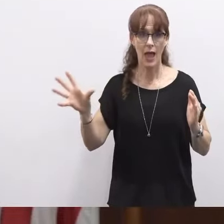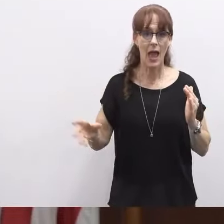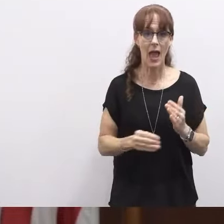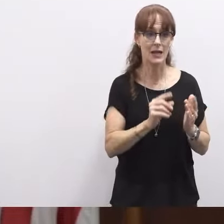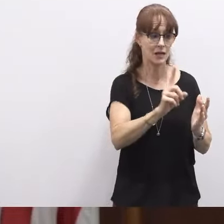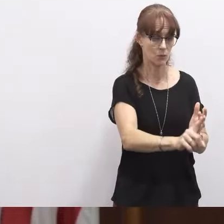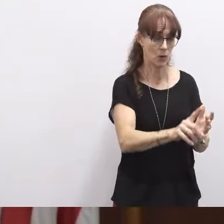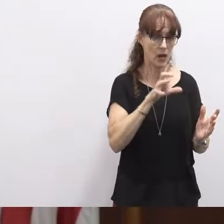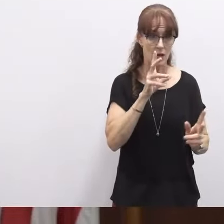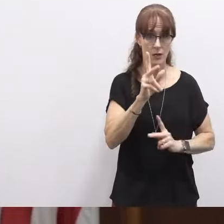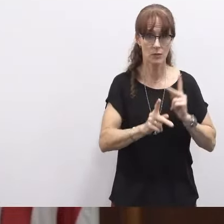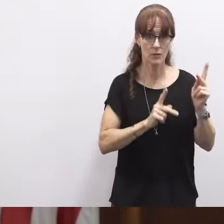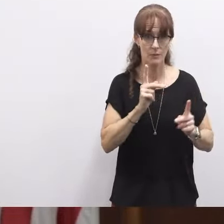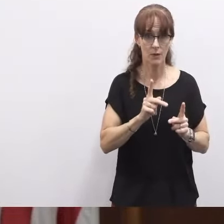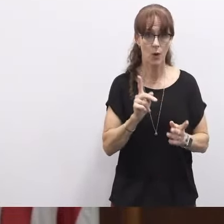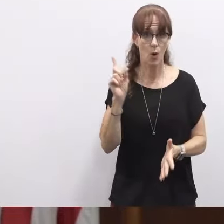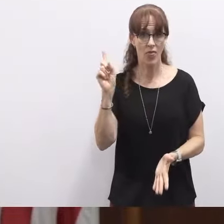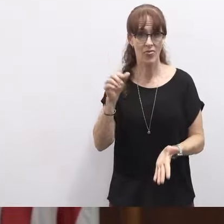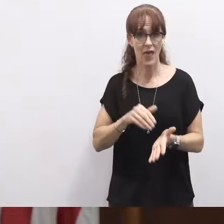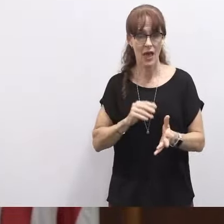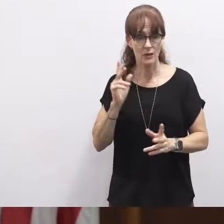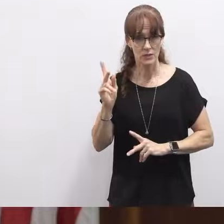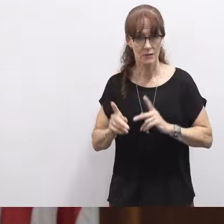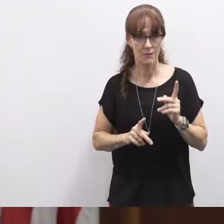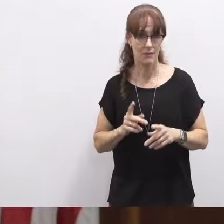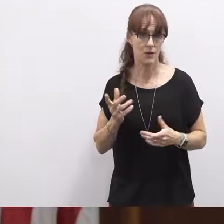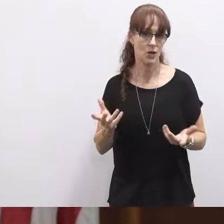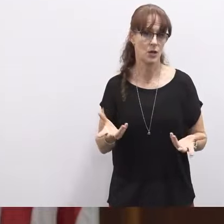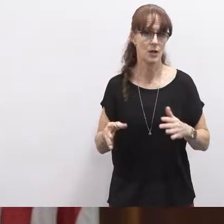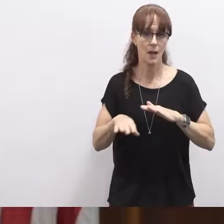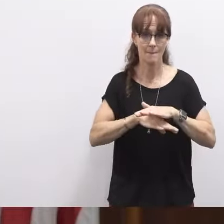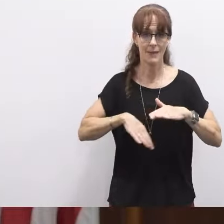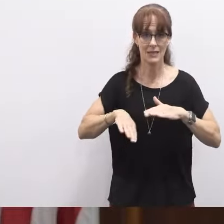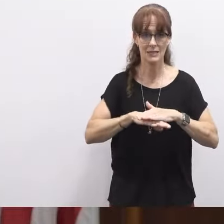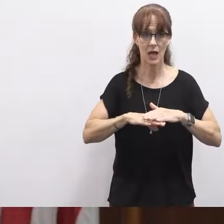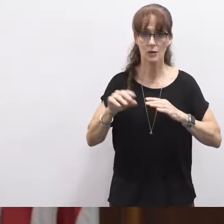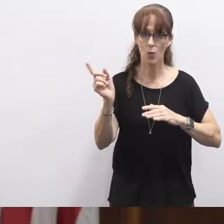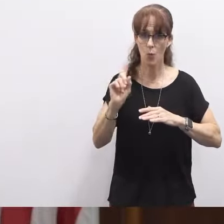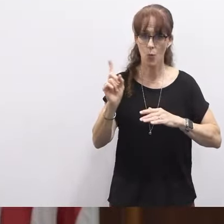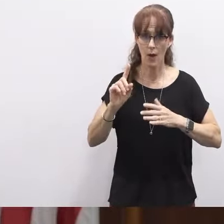or you could be adding a thousand people based on the part of town that you're in.